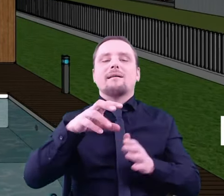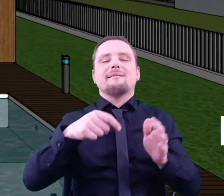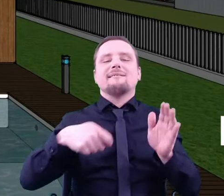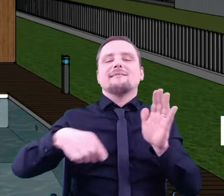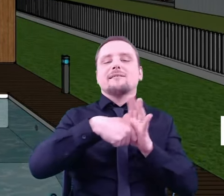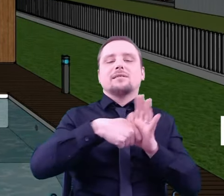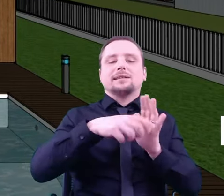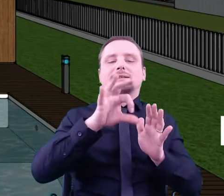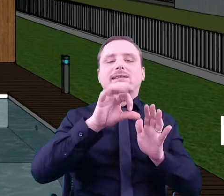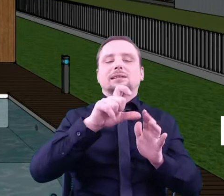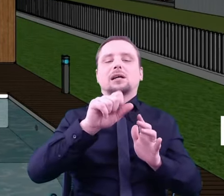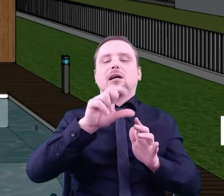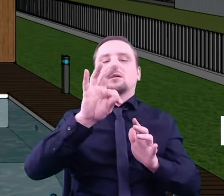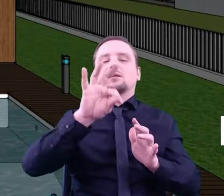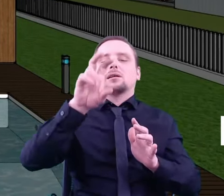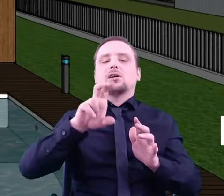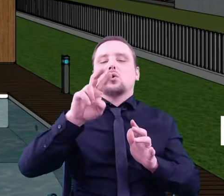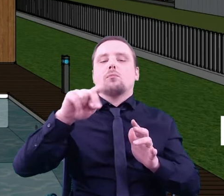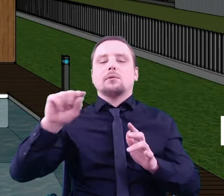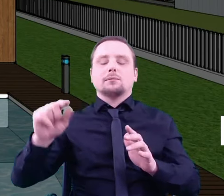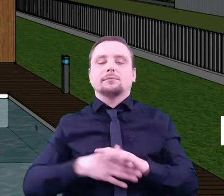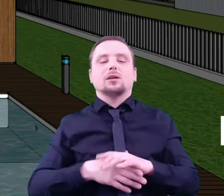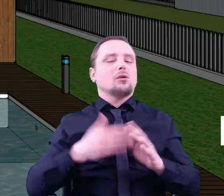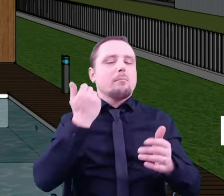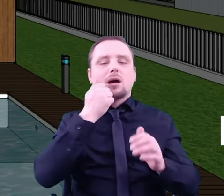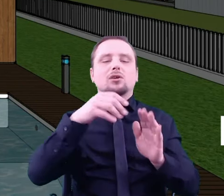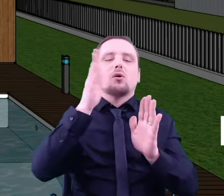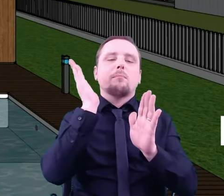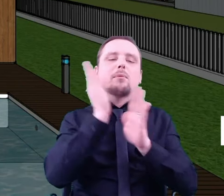SketchUp is simple program for creating 3D models.